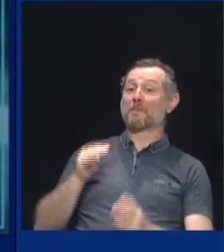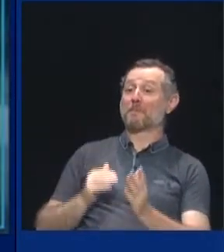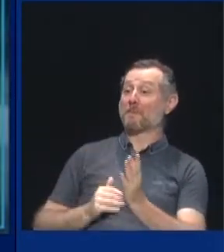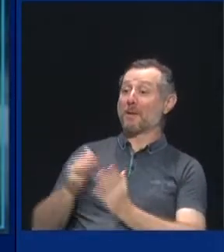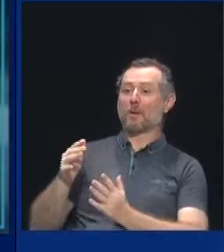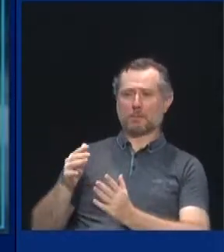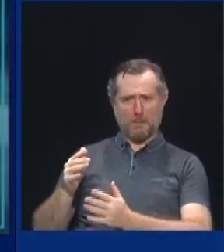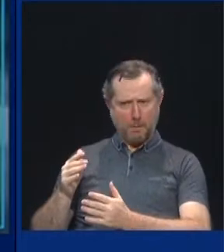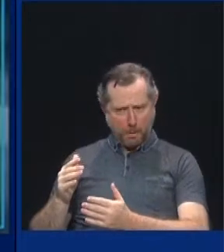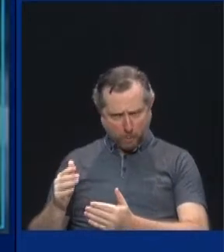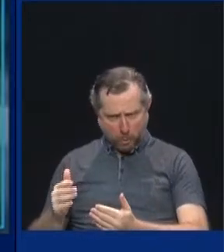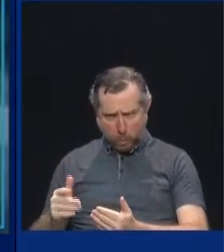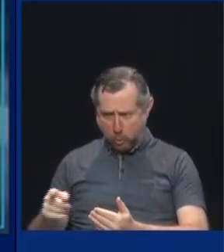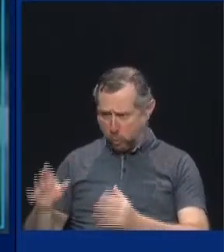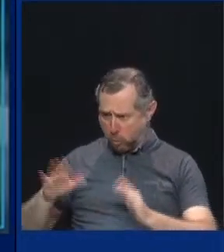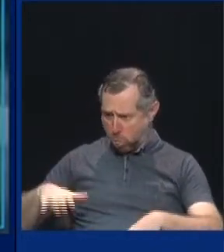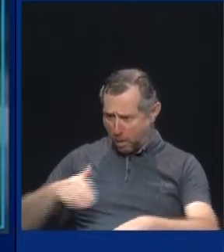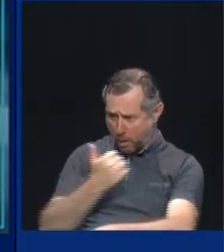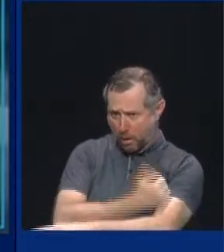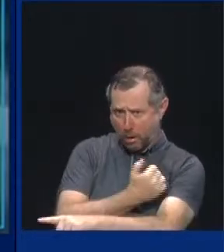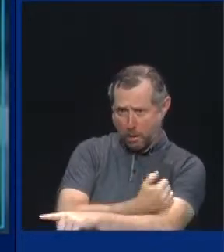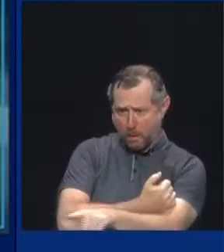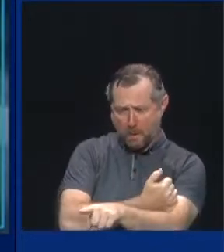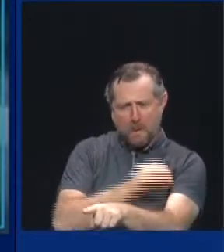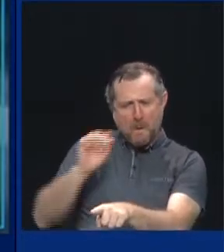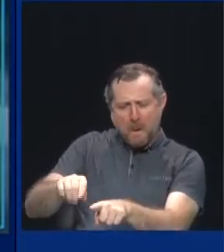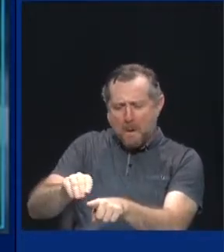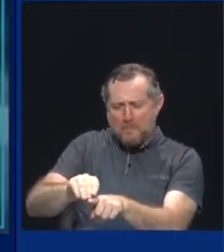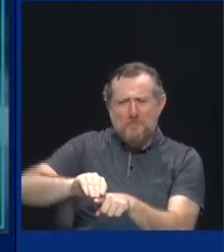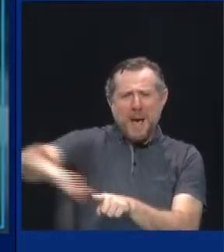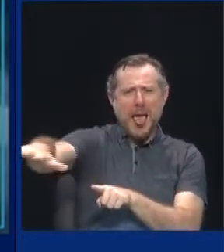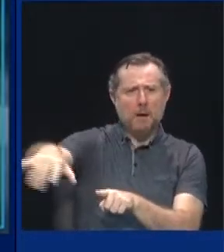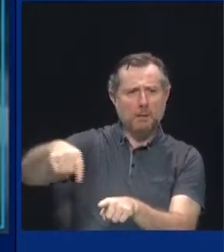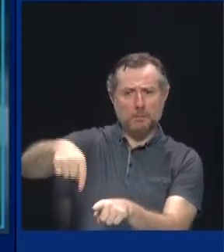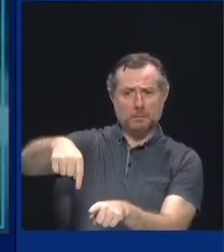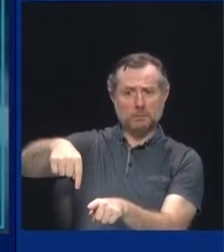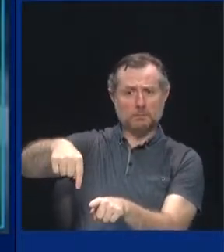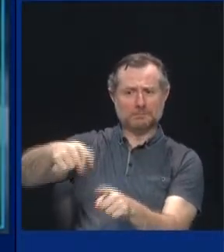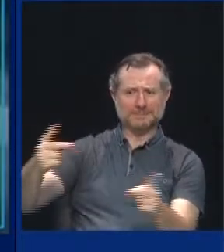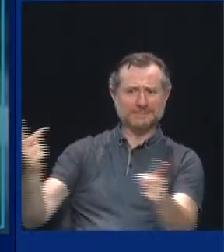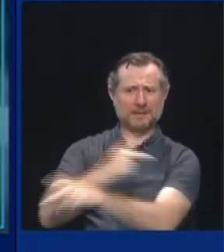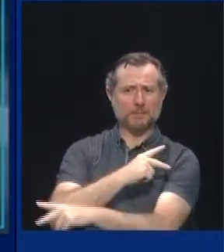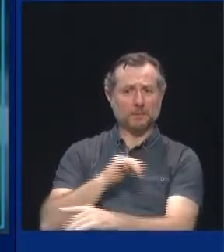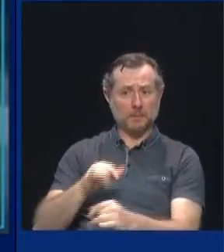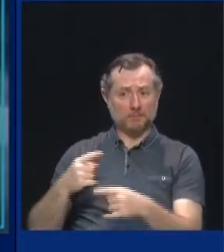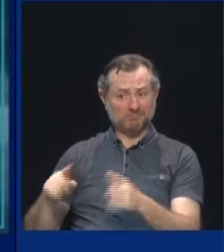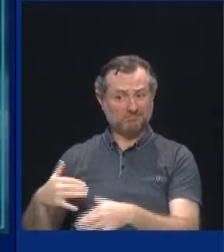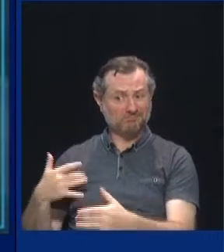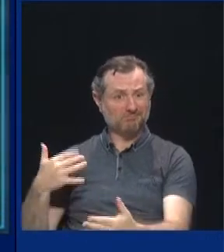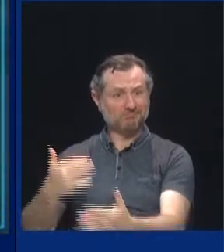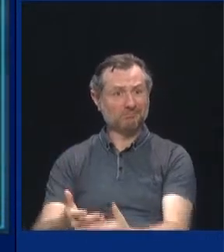NORMAL COVID VIRUS, YOU PUT THAT VARIANT TOGETHER WITH 3.5 MILLION PEOPLE, THAT SPELLS